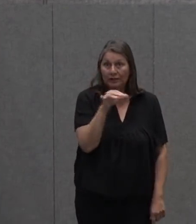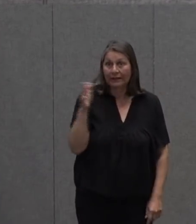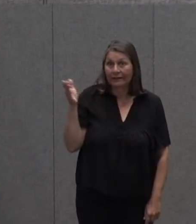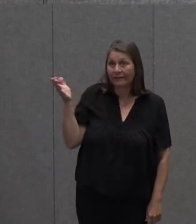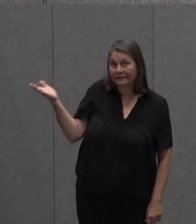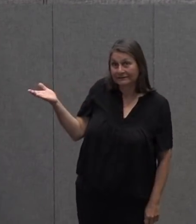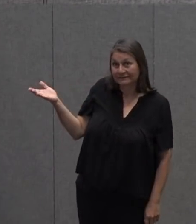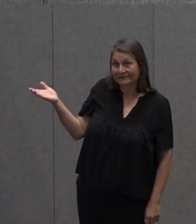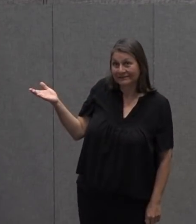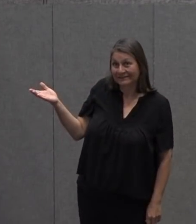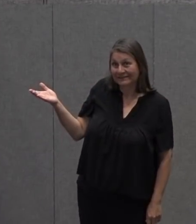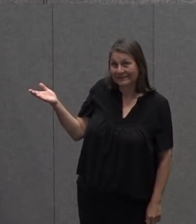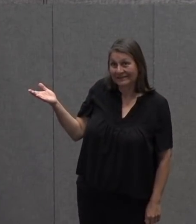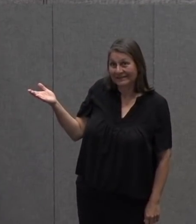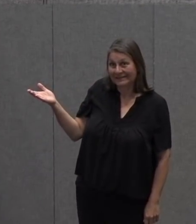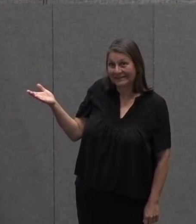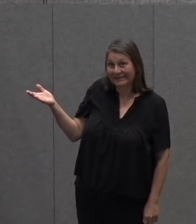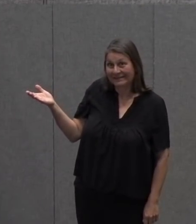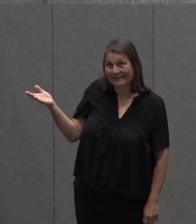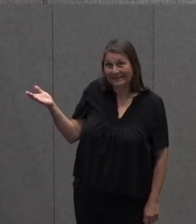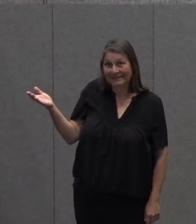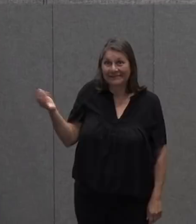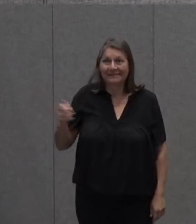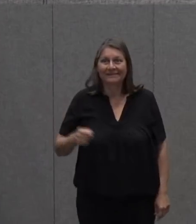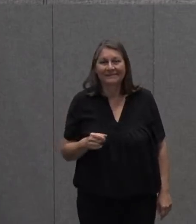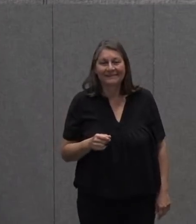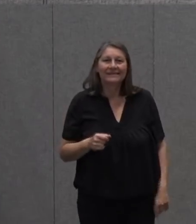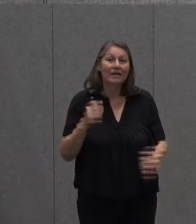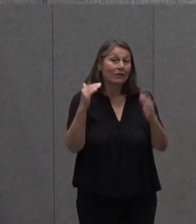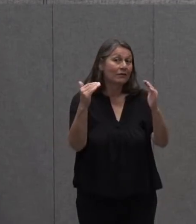Ta-da. The next part is the fun part, I think.